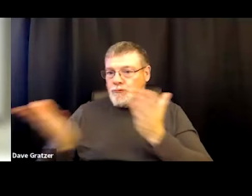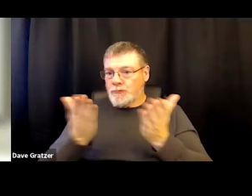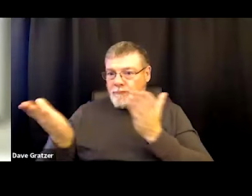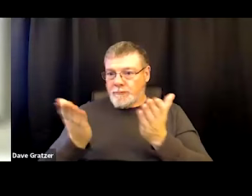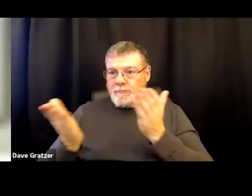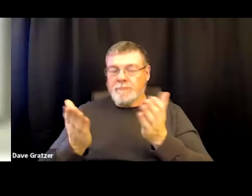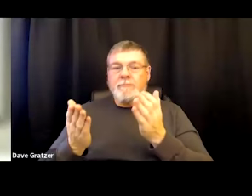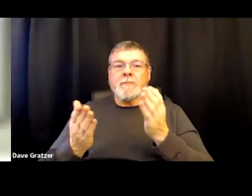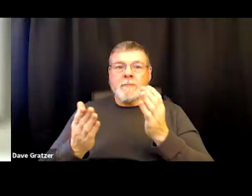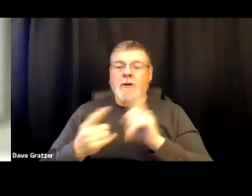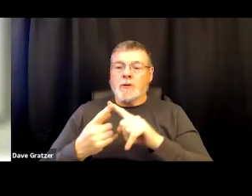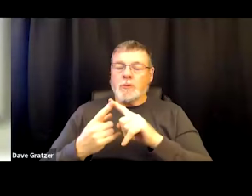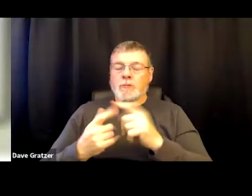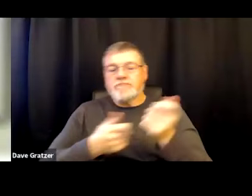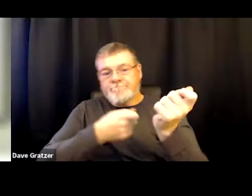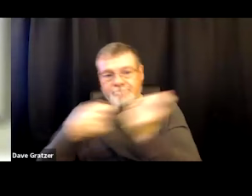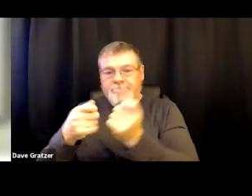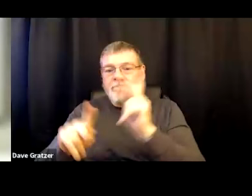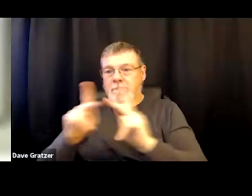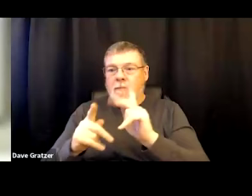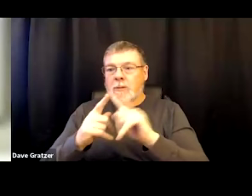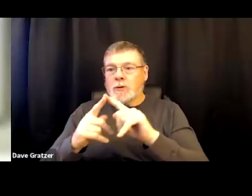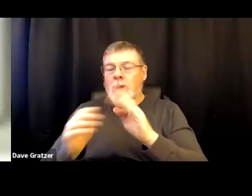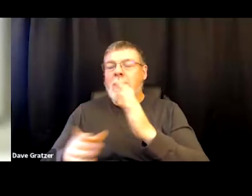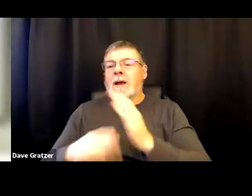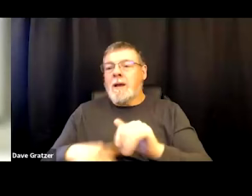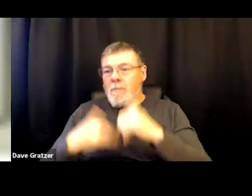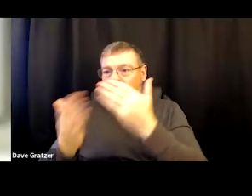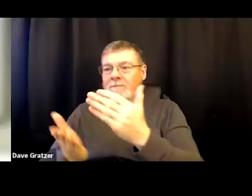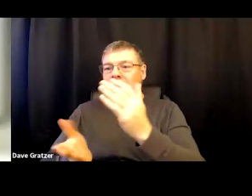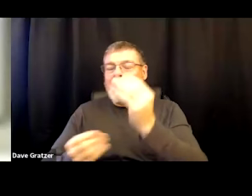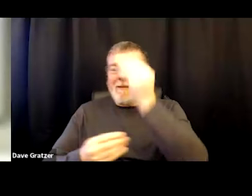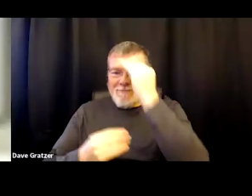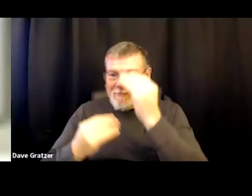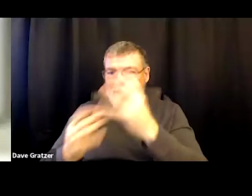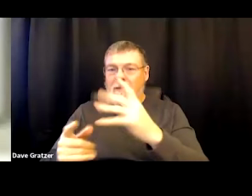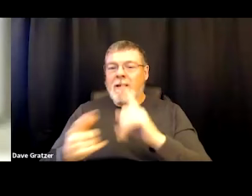to attract people, provide addiction management, chronic illness services